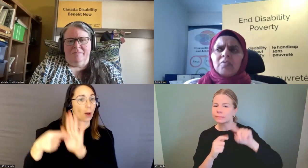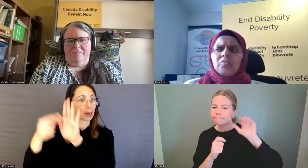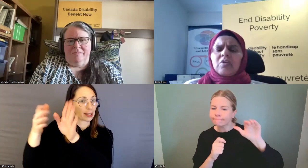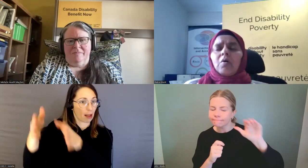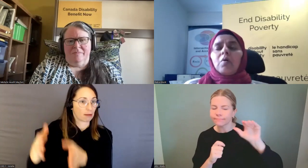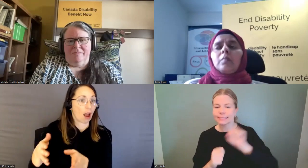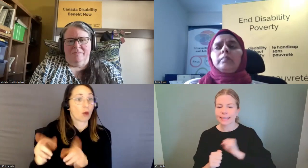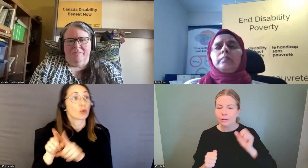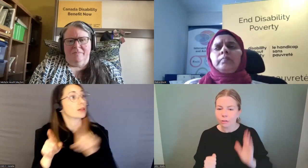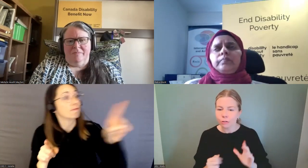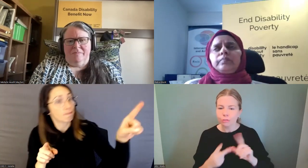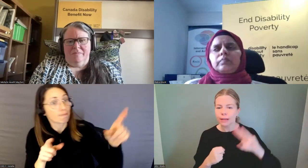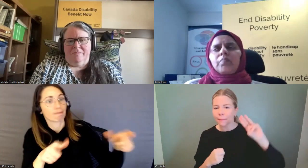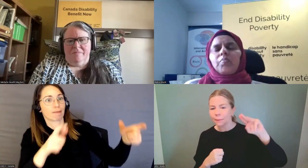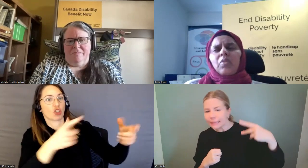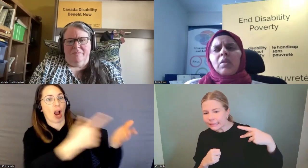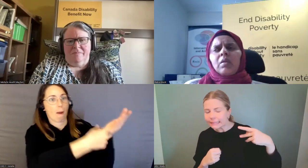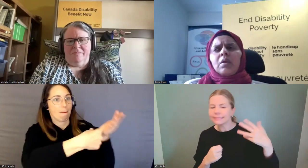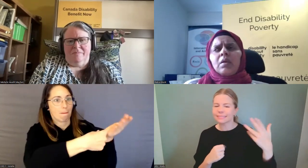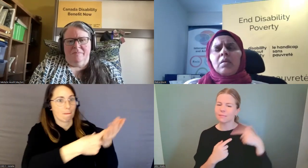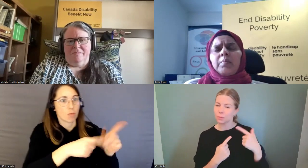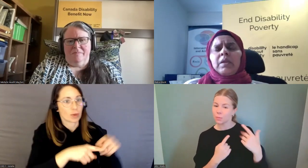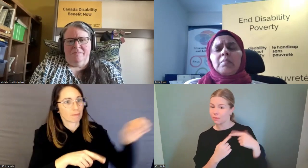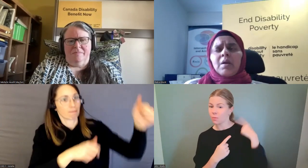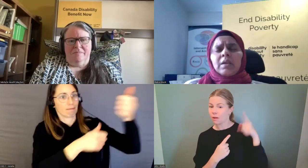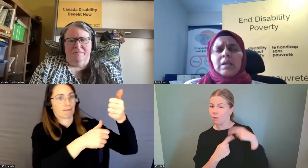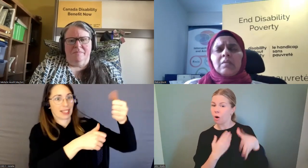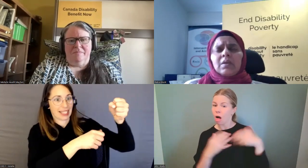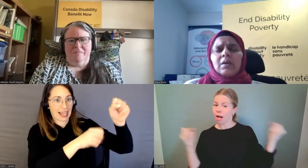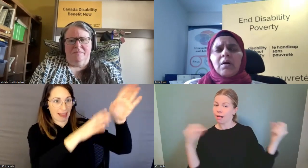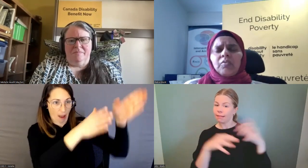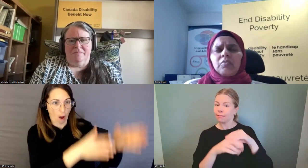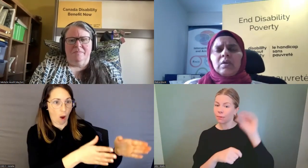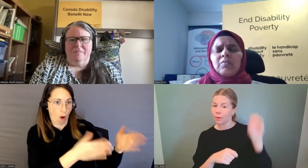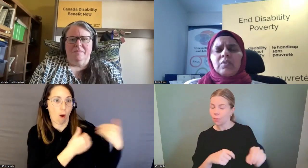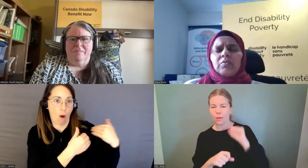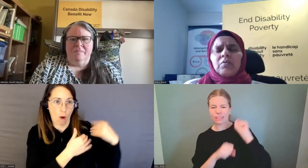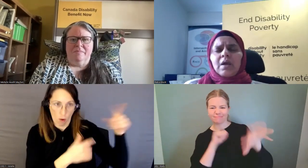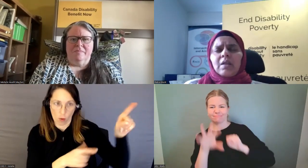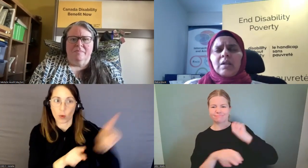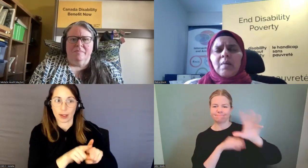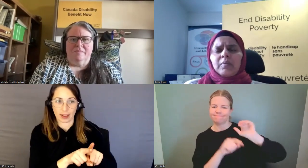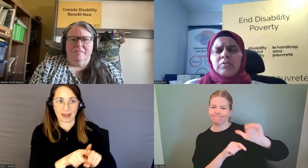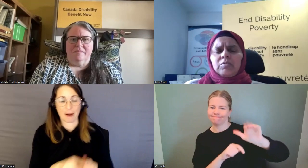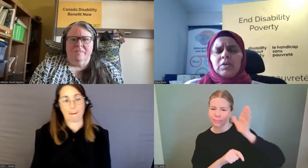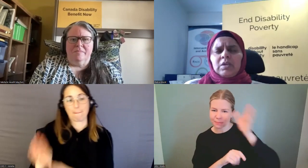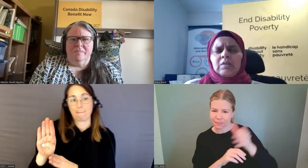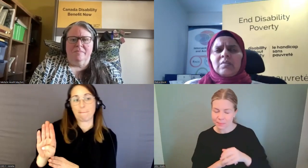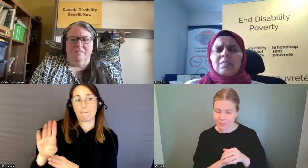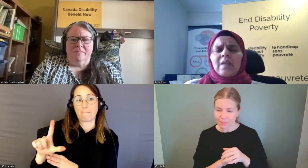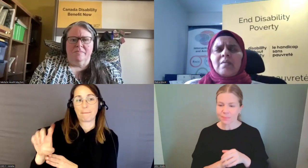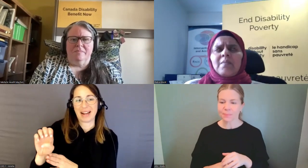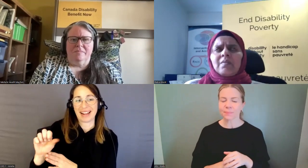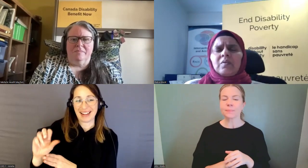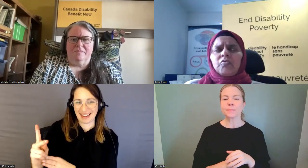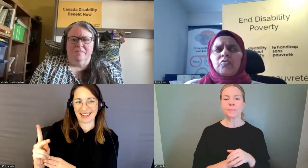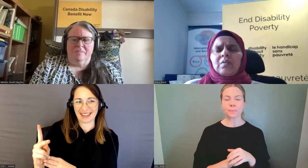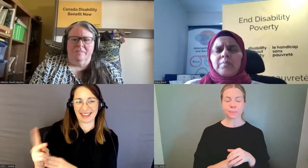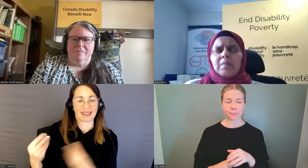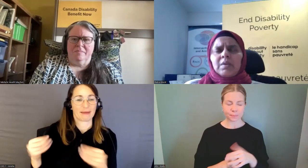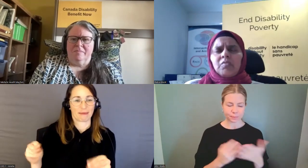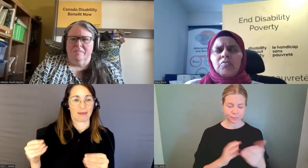SO THE BLEAK MARKET ALSO GIVES YOU THE OPPORTUNITY TO SEND A MESSAGE TO THE PRIME MINISTER, TO